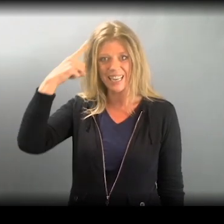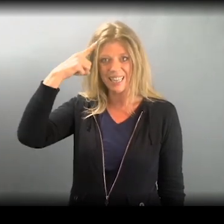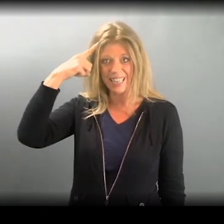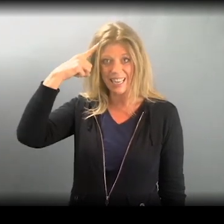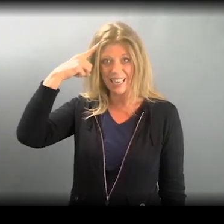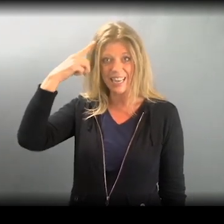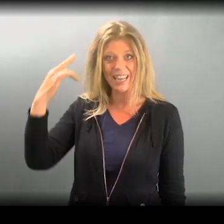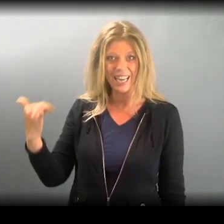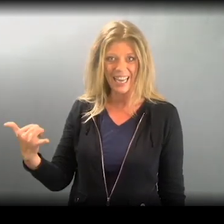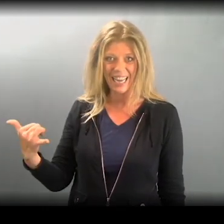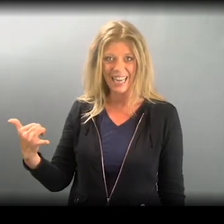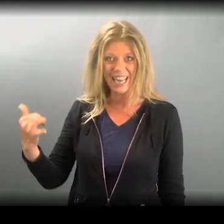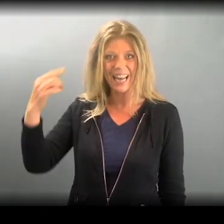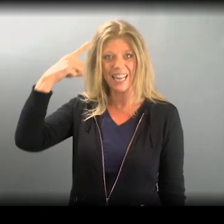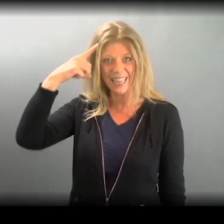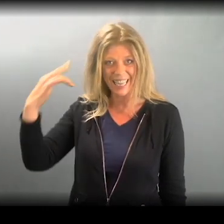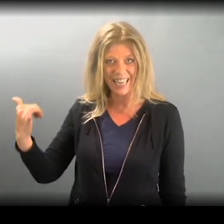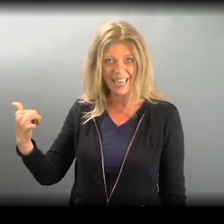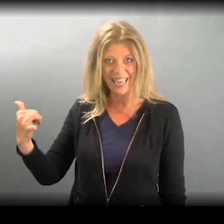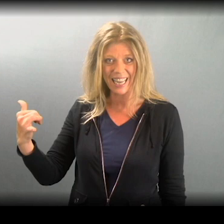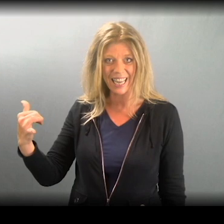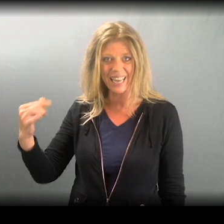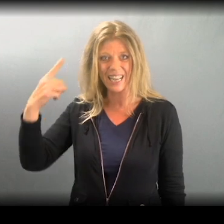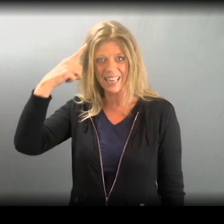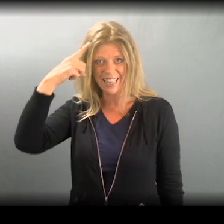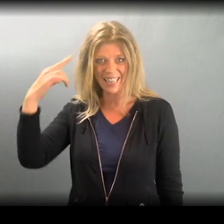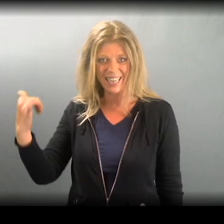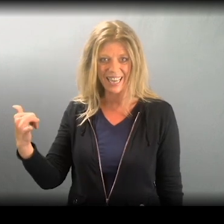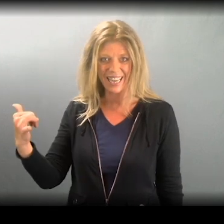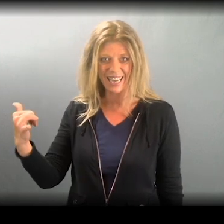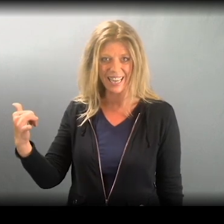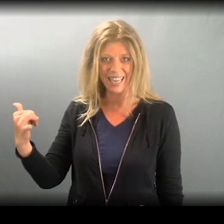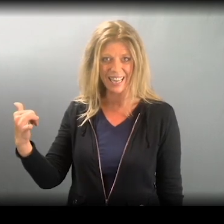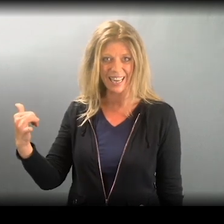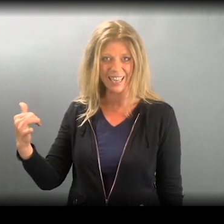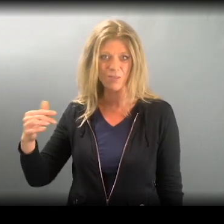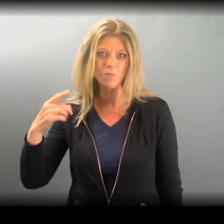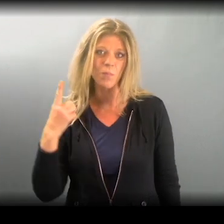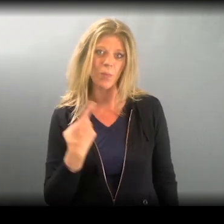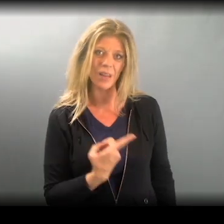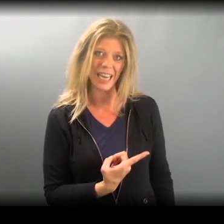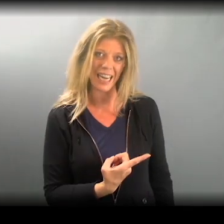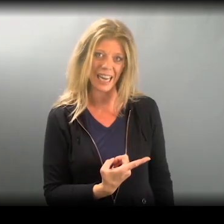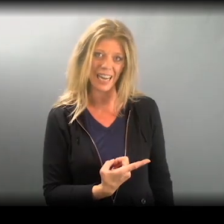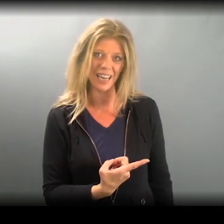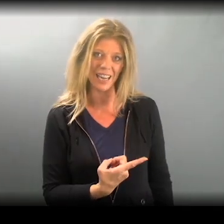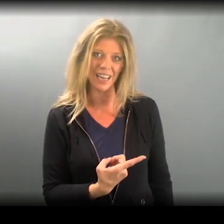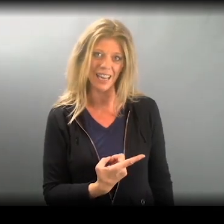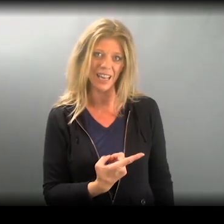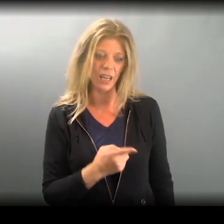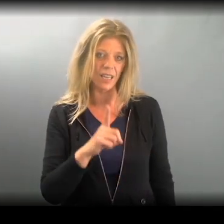THINK -ING THINKING HE